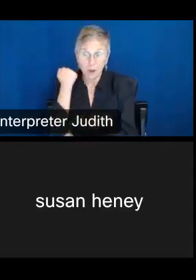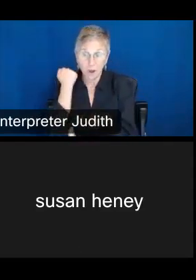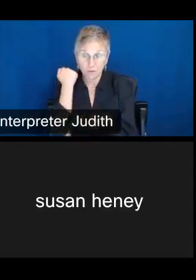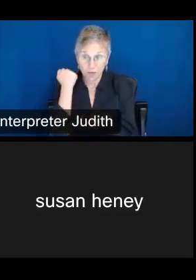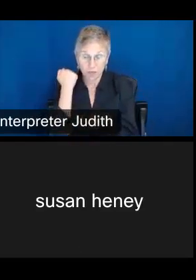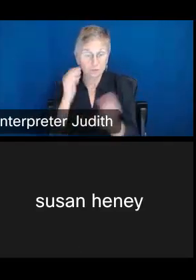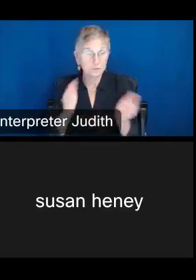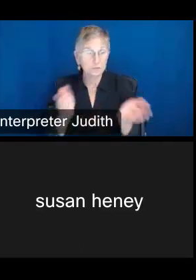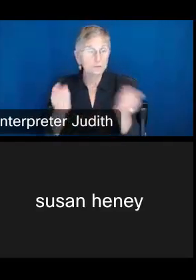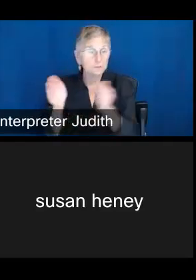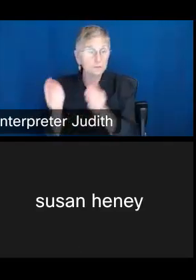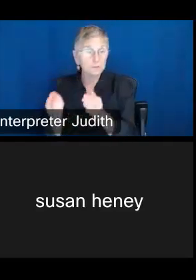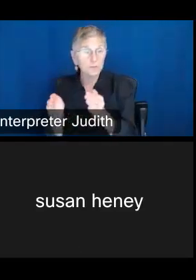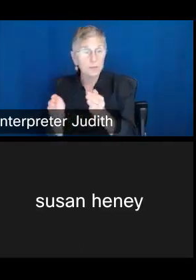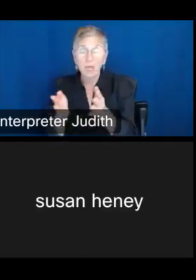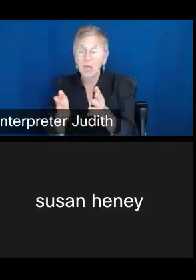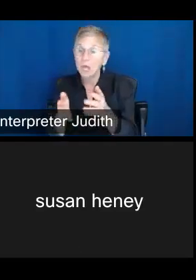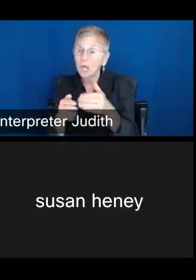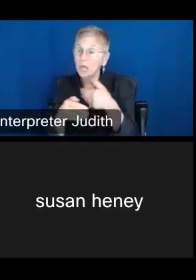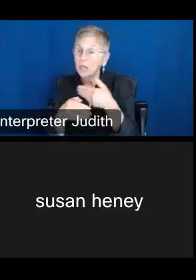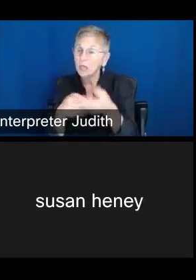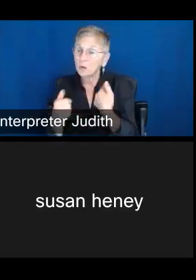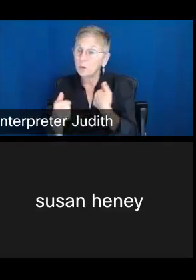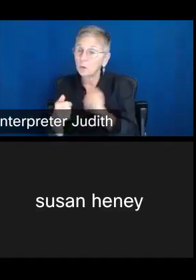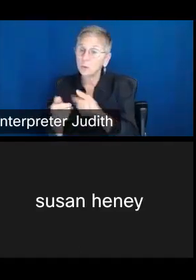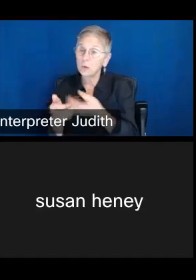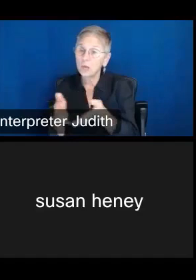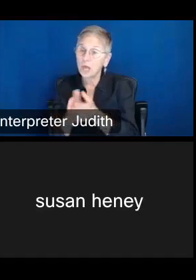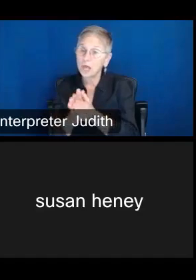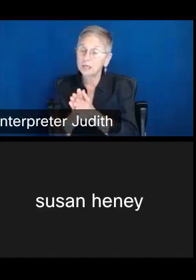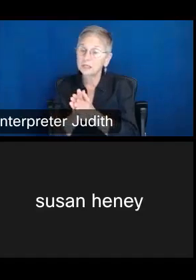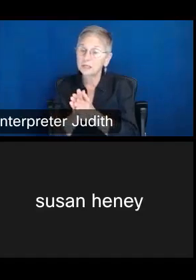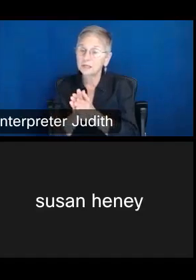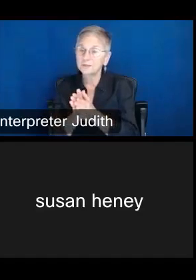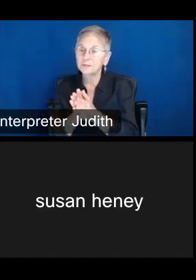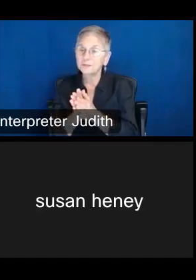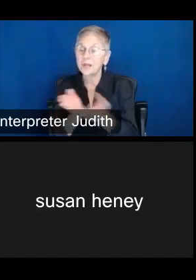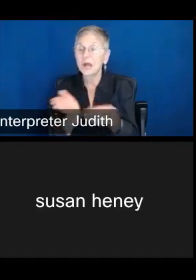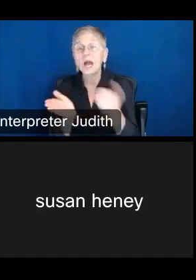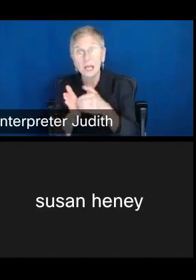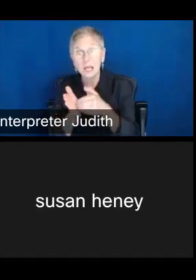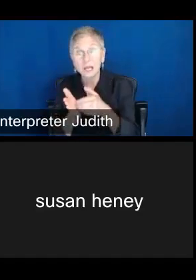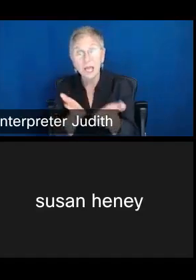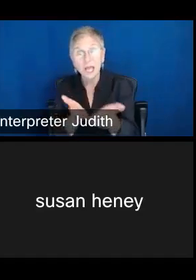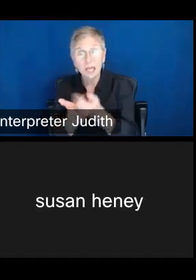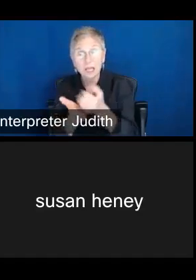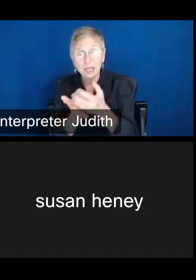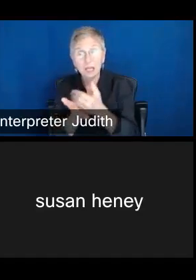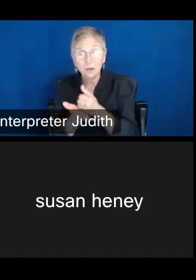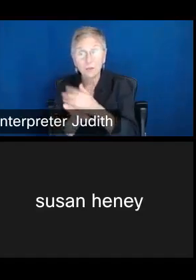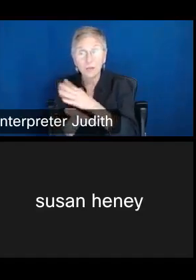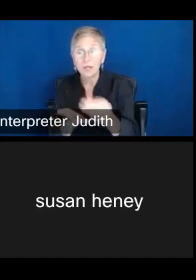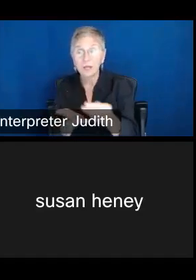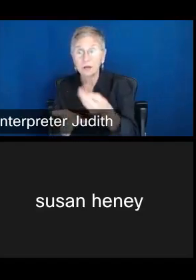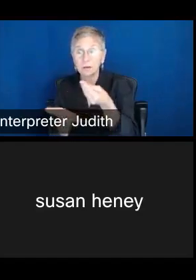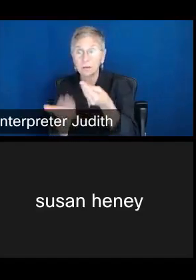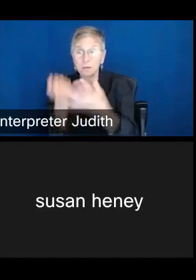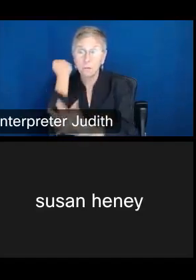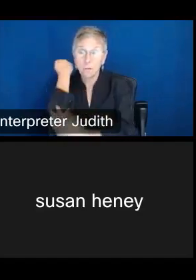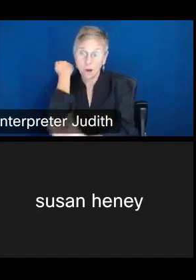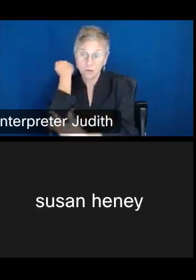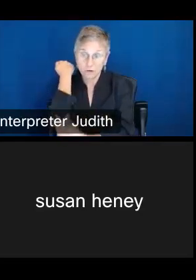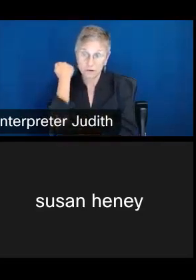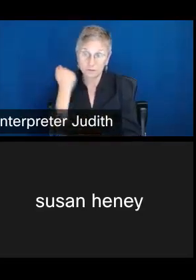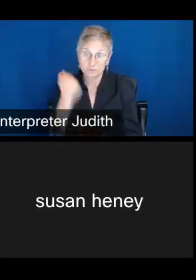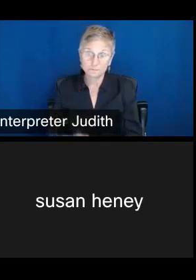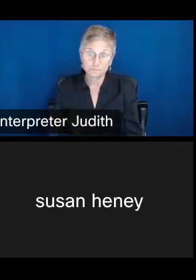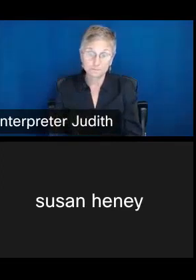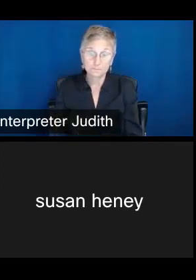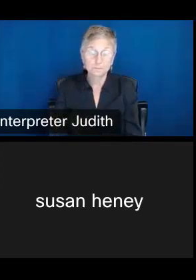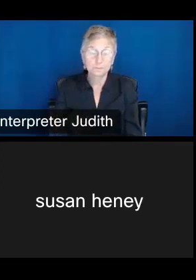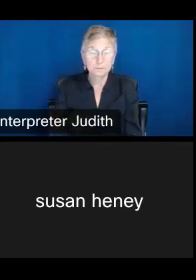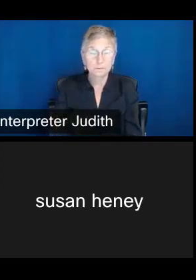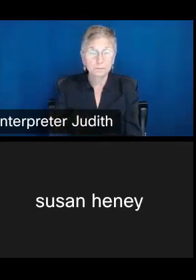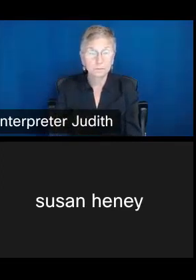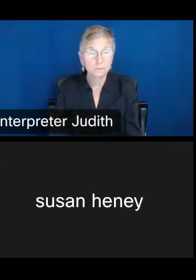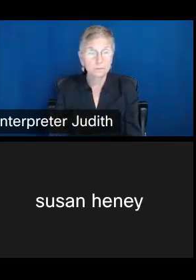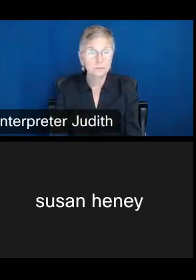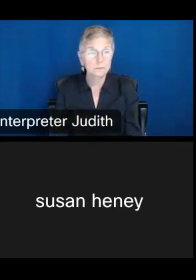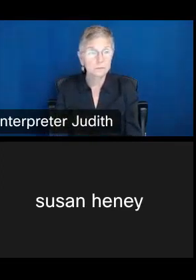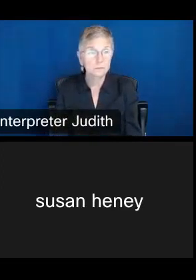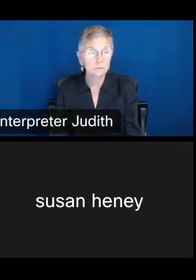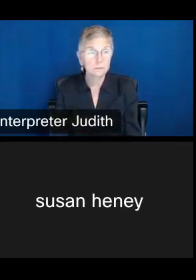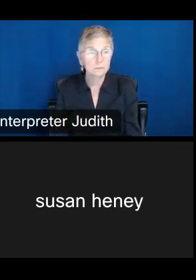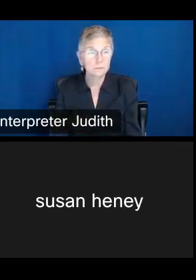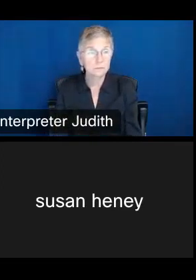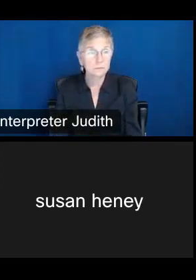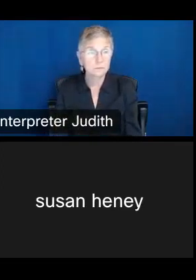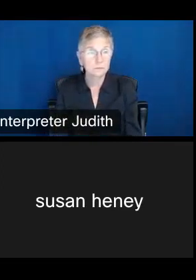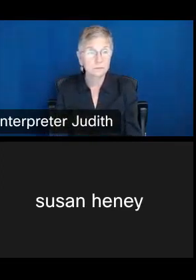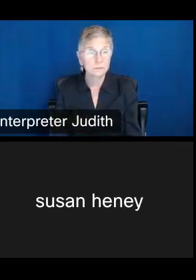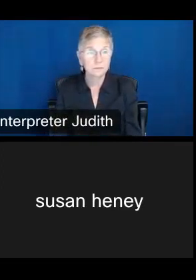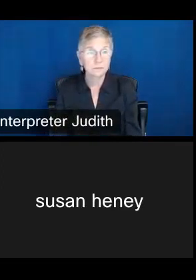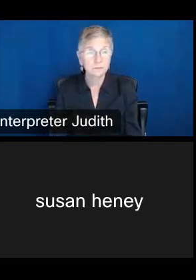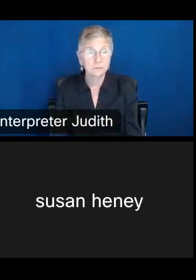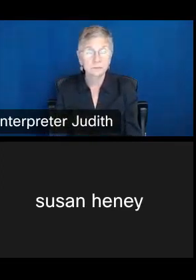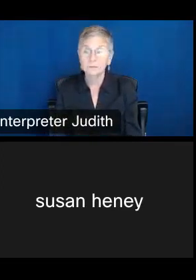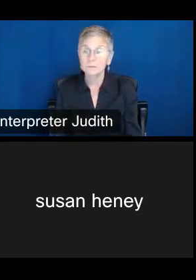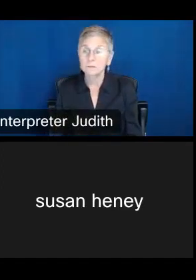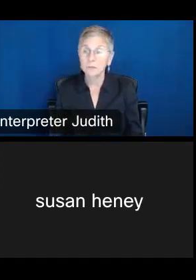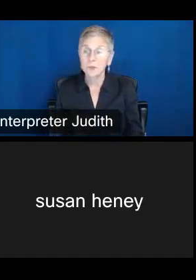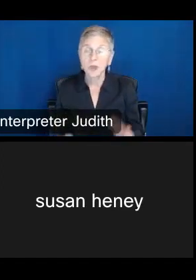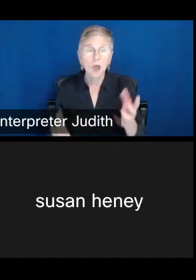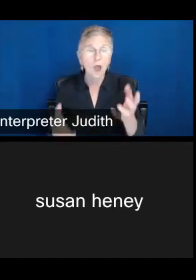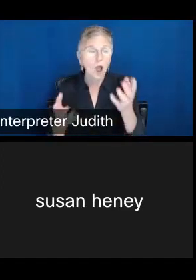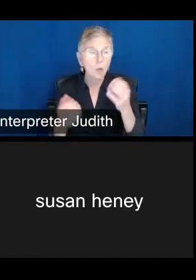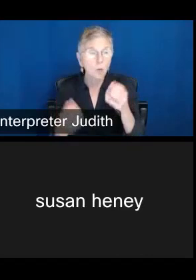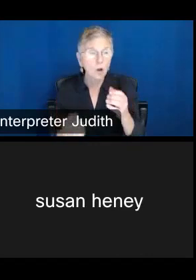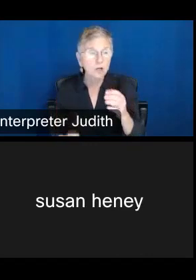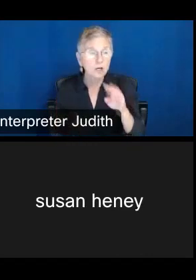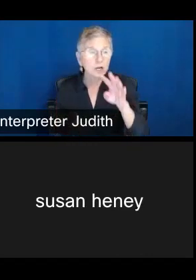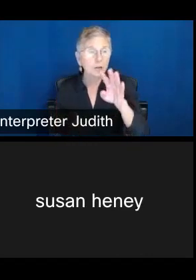ask for Income and Poverty again. Okay, so I am looking for table B18130. You could have